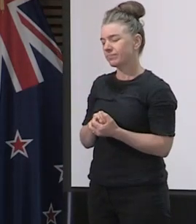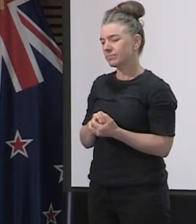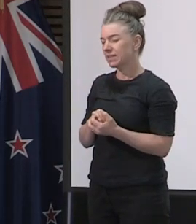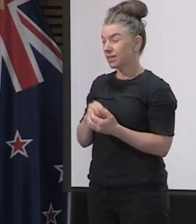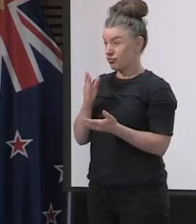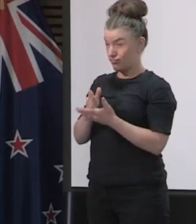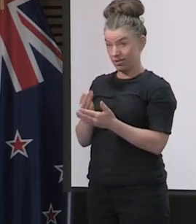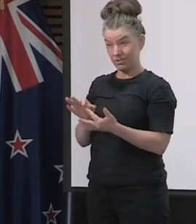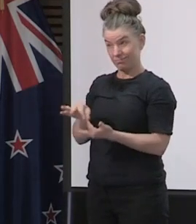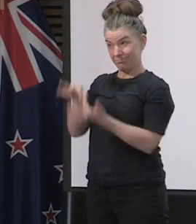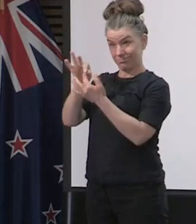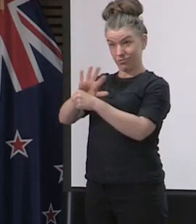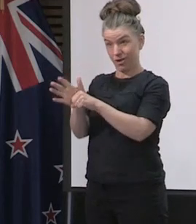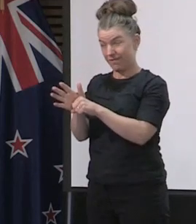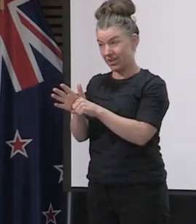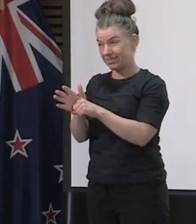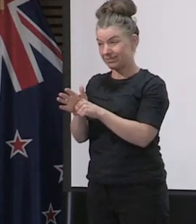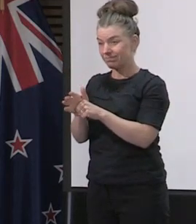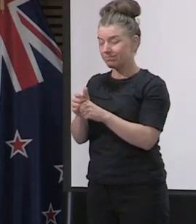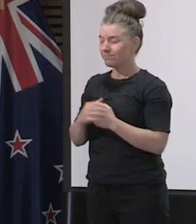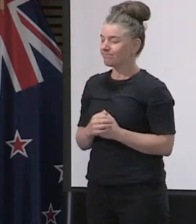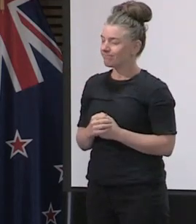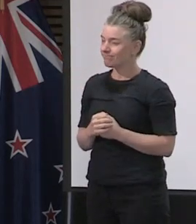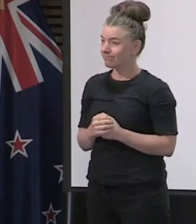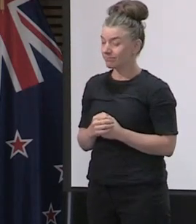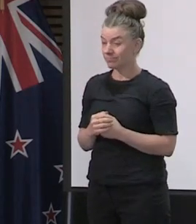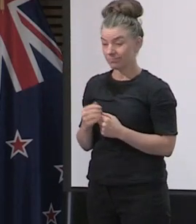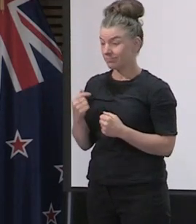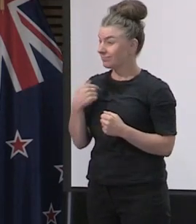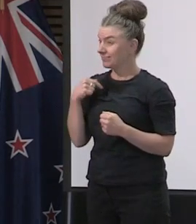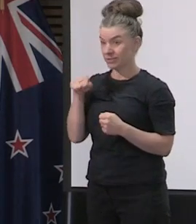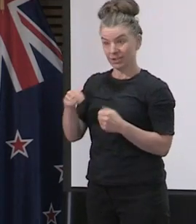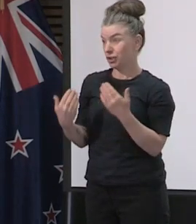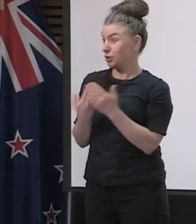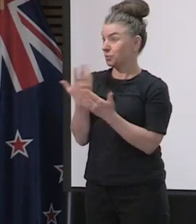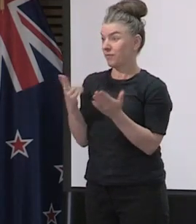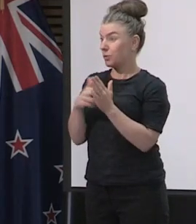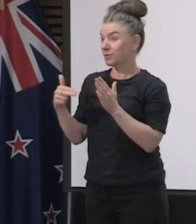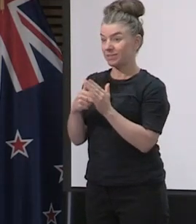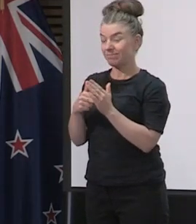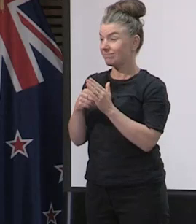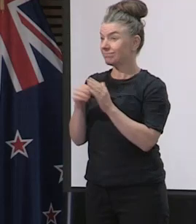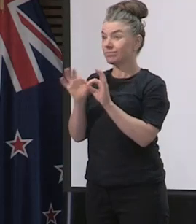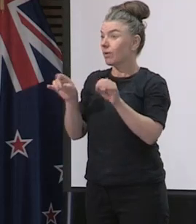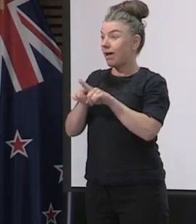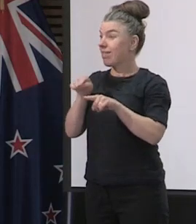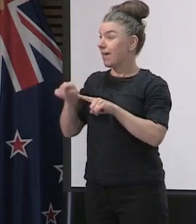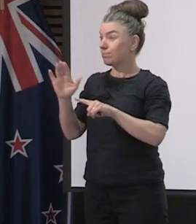as usual. Instead, it is a tailored solution to a unique situation. There is no play